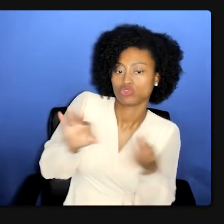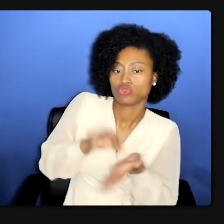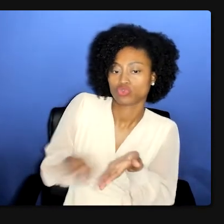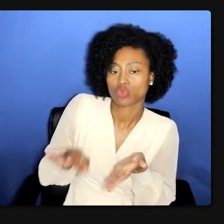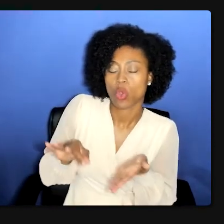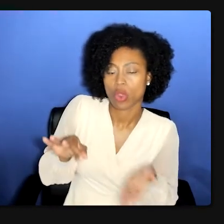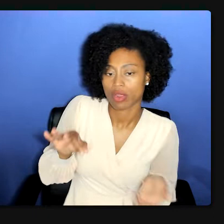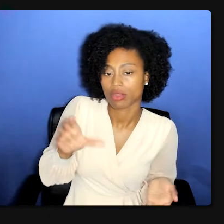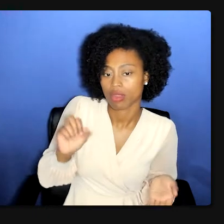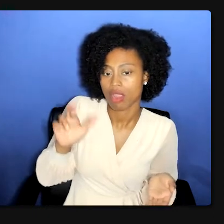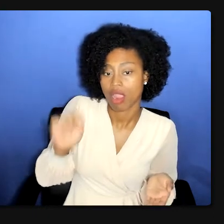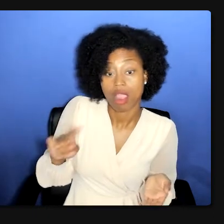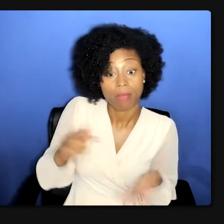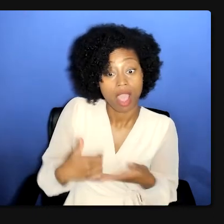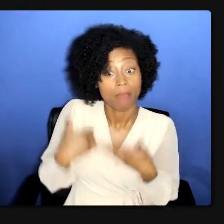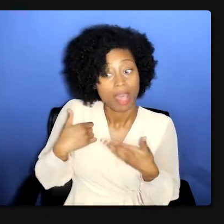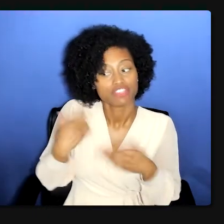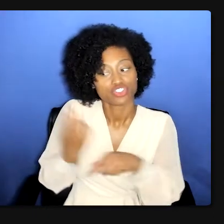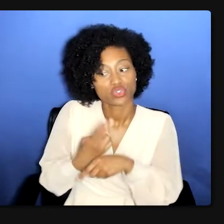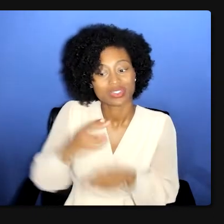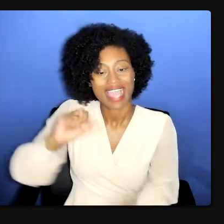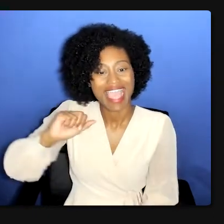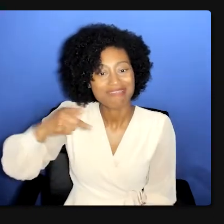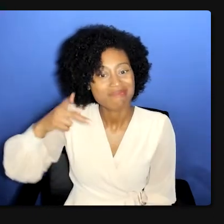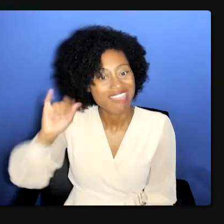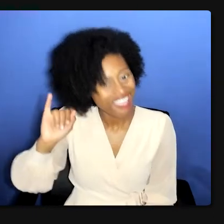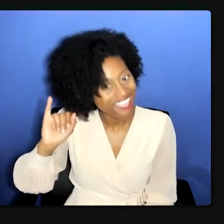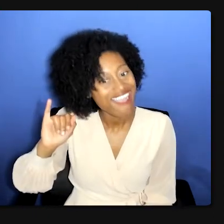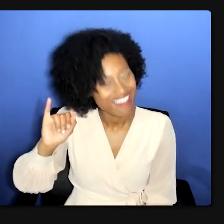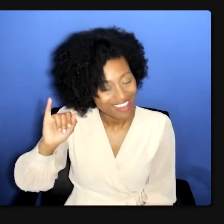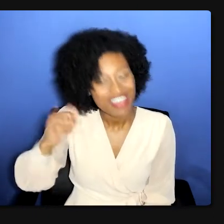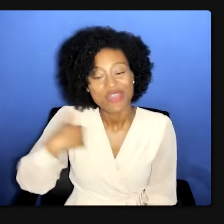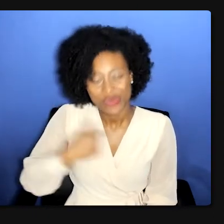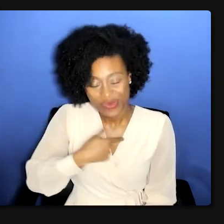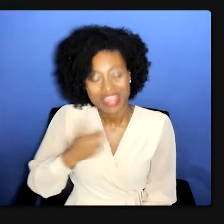is extremely customizable, and what we've done is utilizing the API,